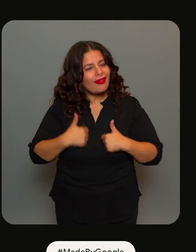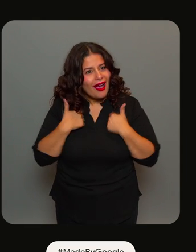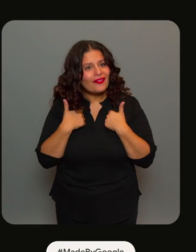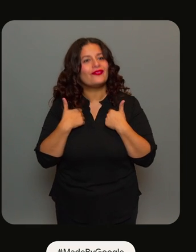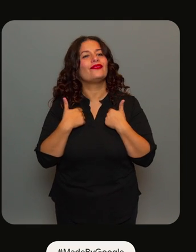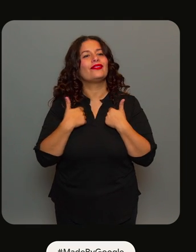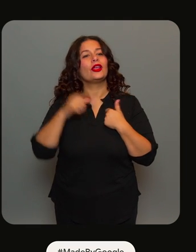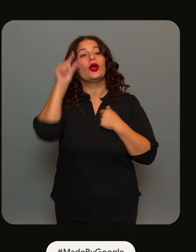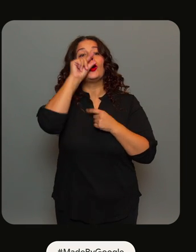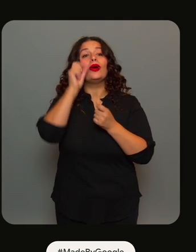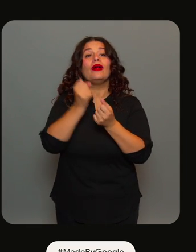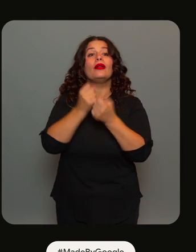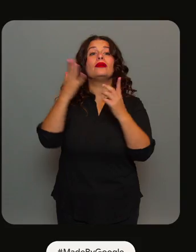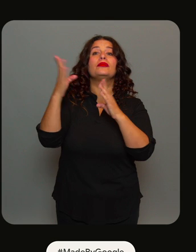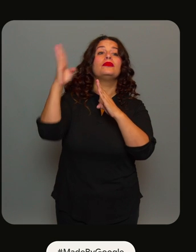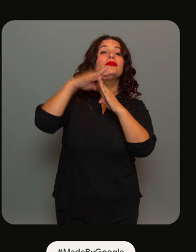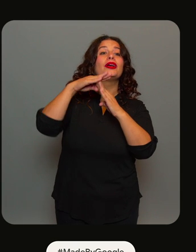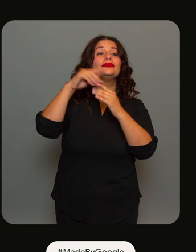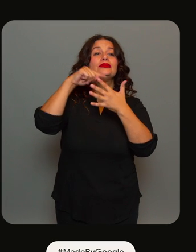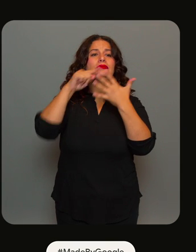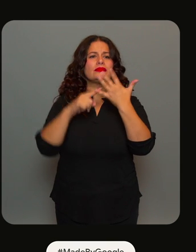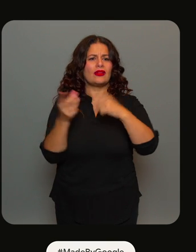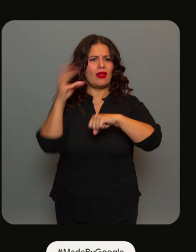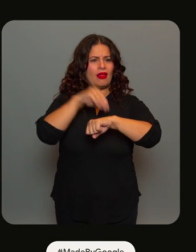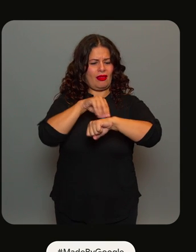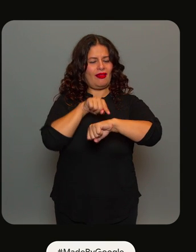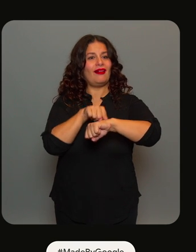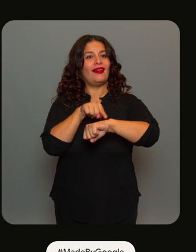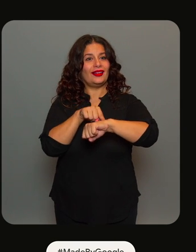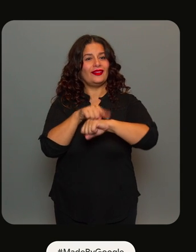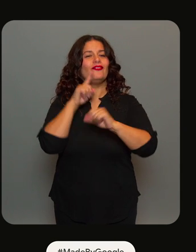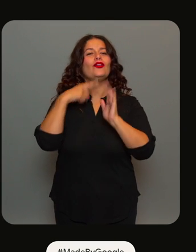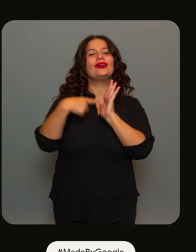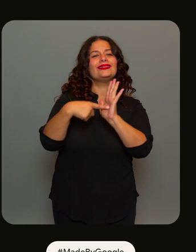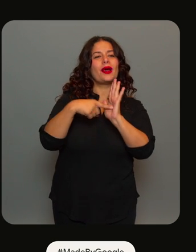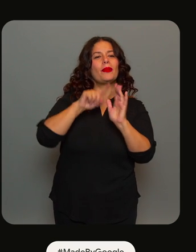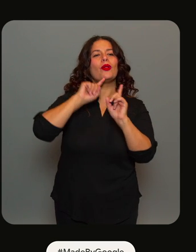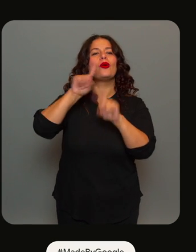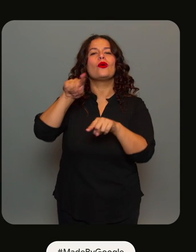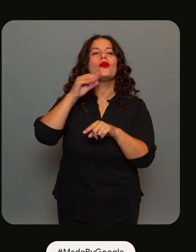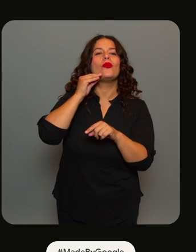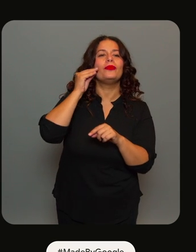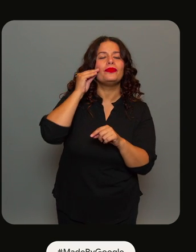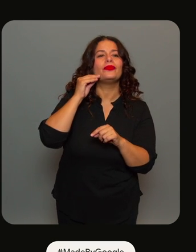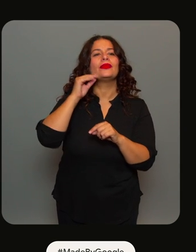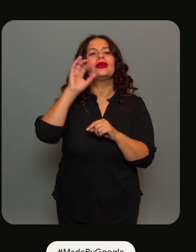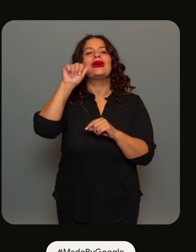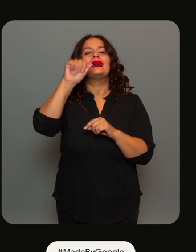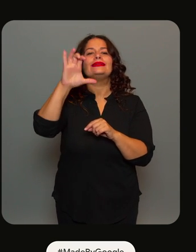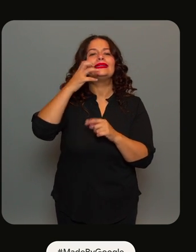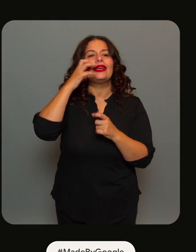Adjust your thermostat from your watch with the Google Home app. Listen to your favorite artists with YouTube Music, whether